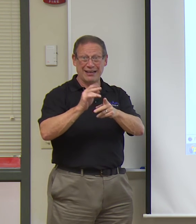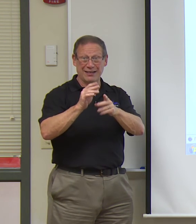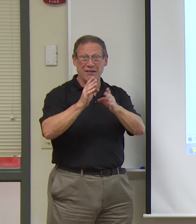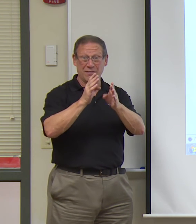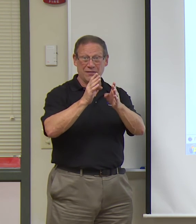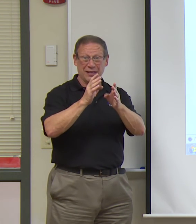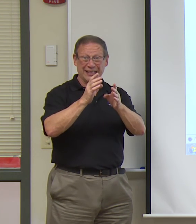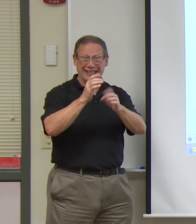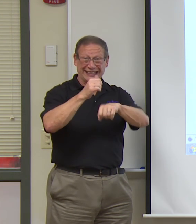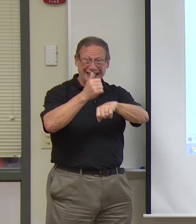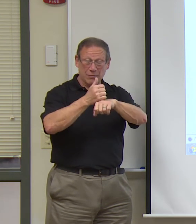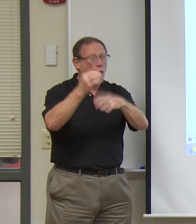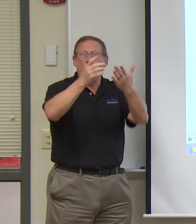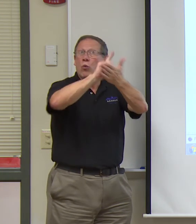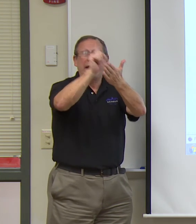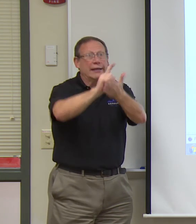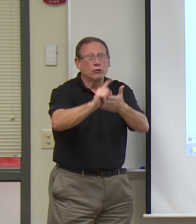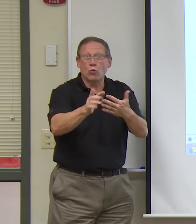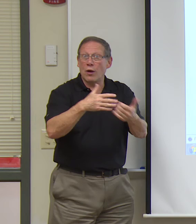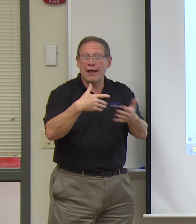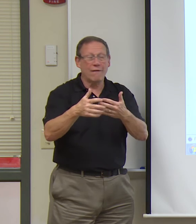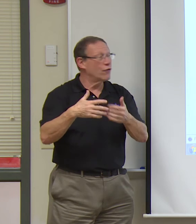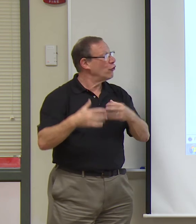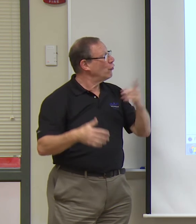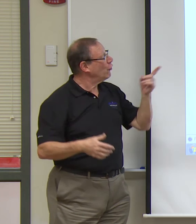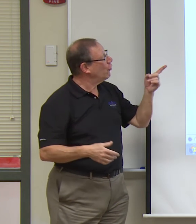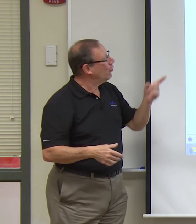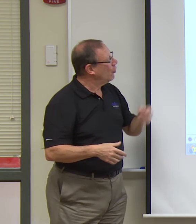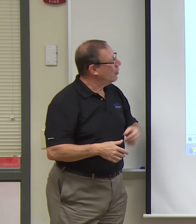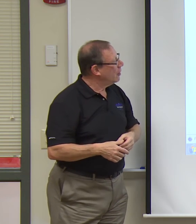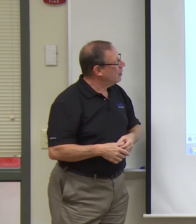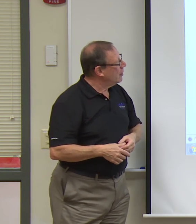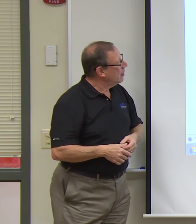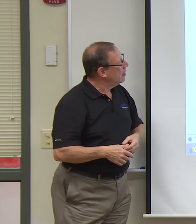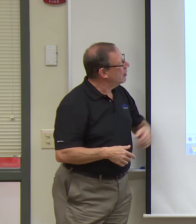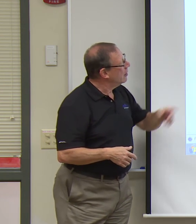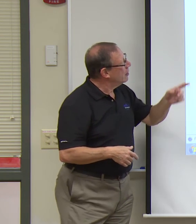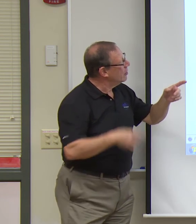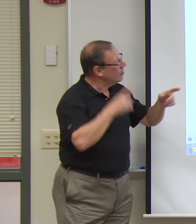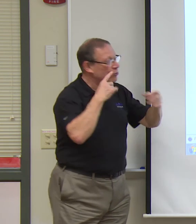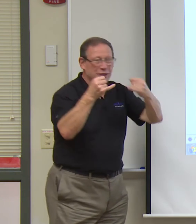you could grab anything by this little-- these lines here